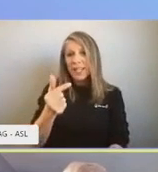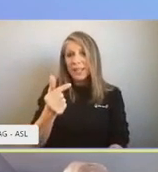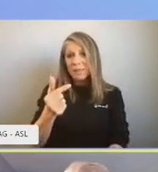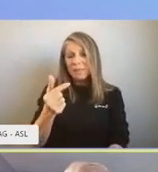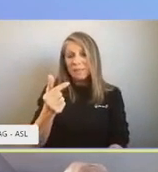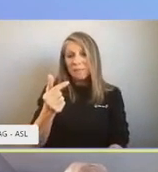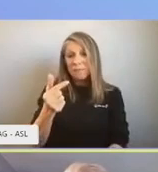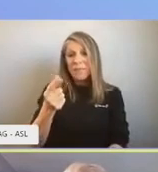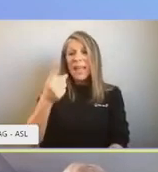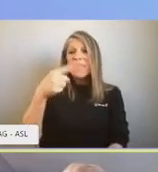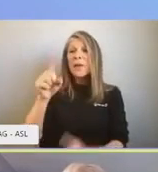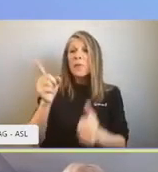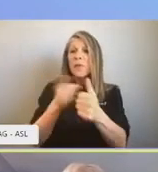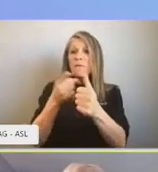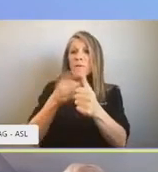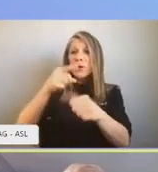voting system guidelines. They are called the voluntary